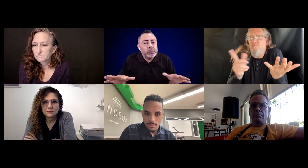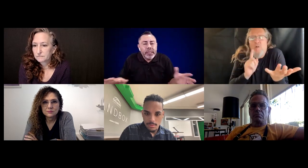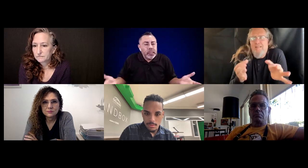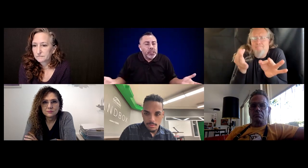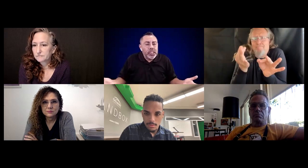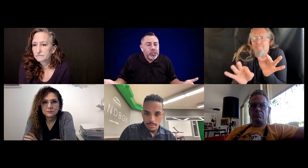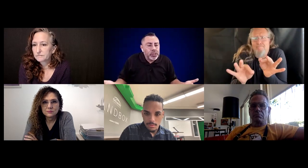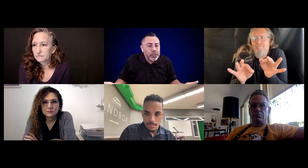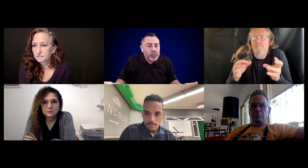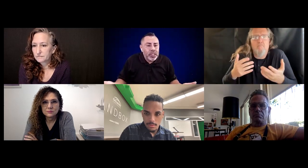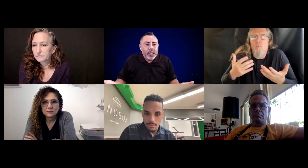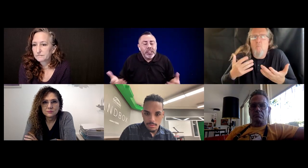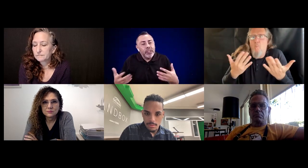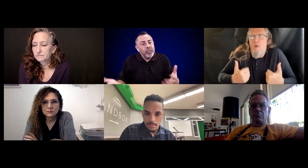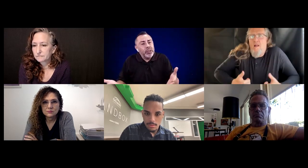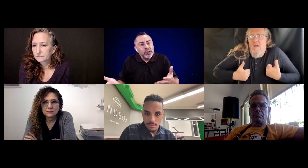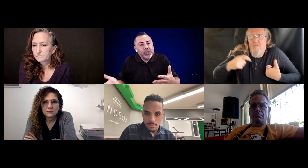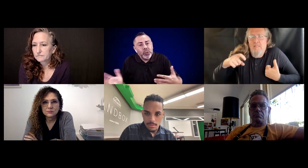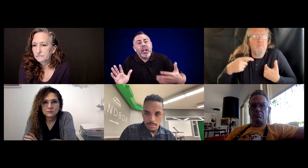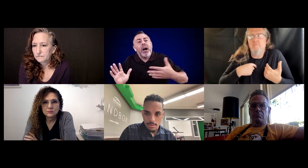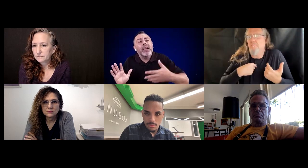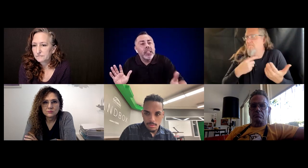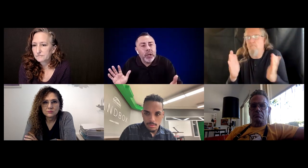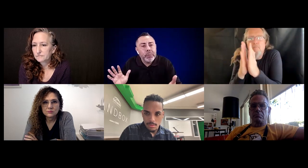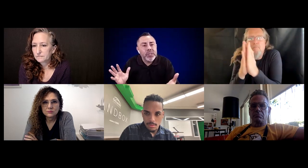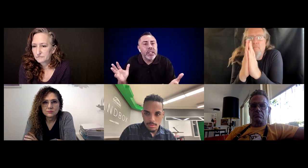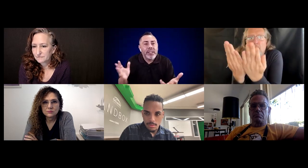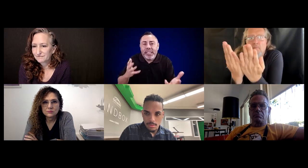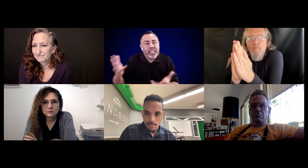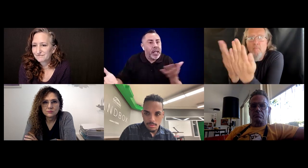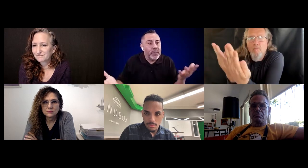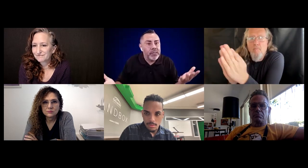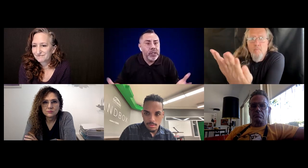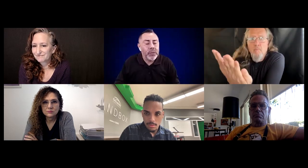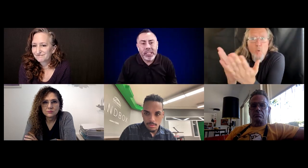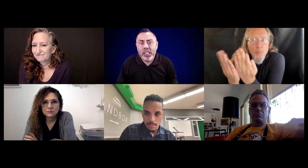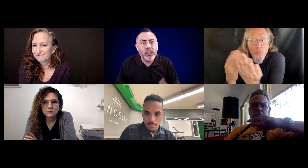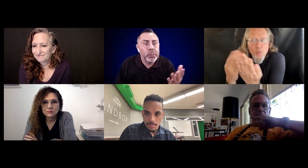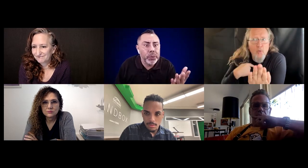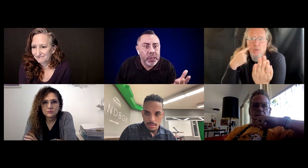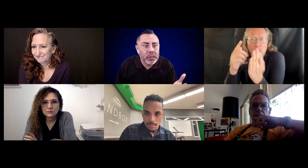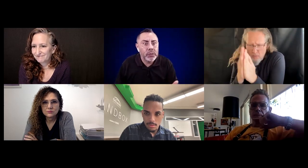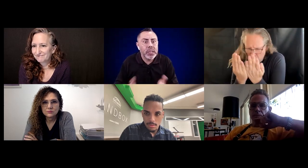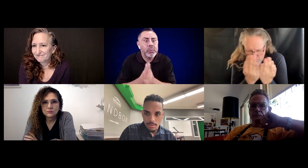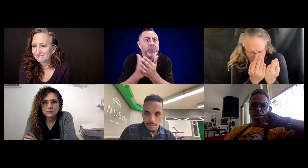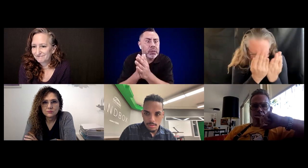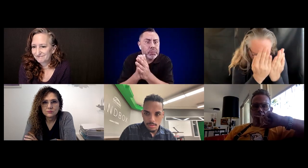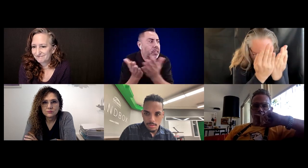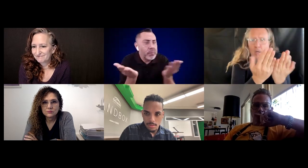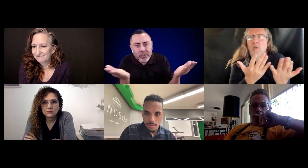These are just basic gestures that are used to iconically represent needs in life. Right? Let's say you need a book, you would say, book book.